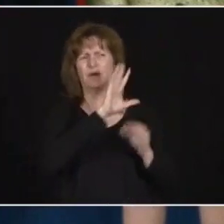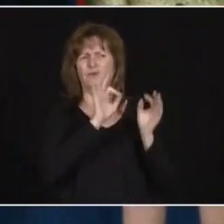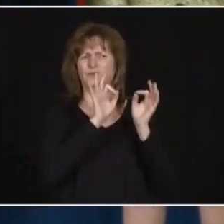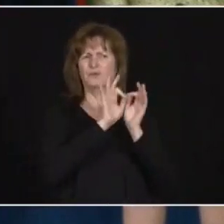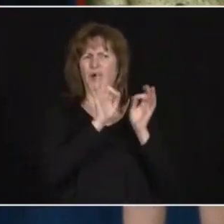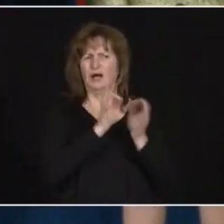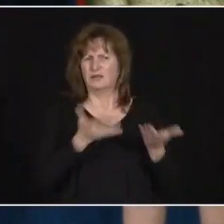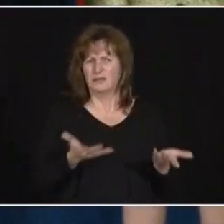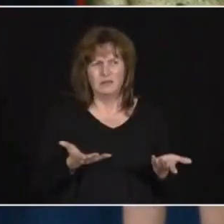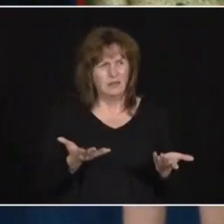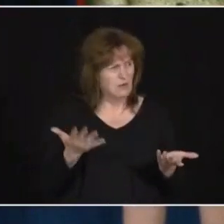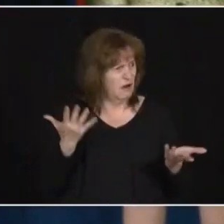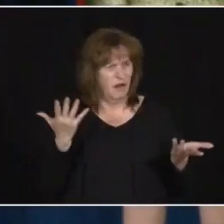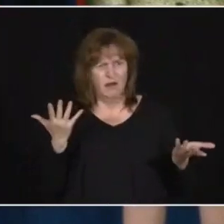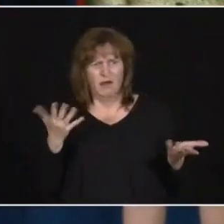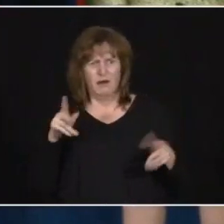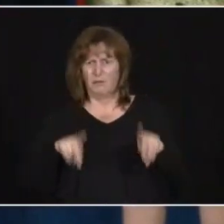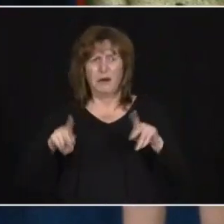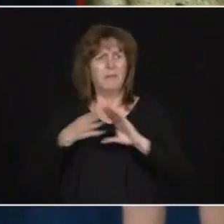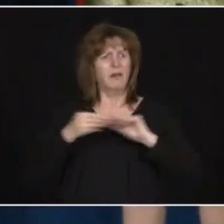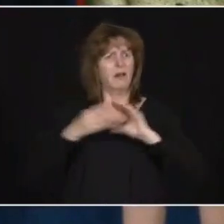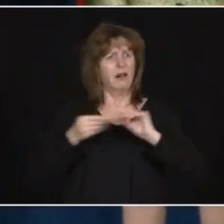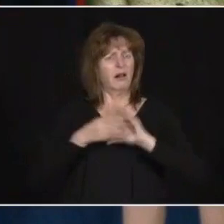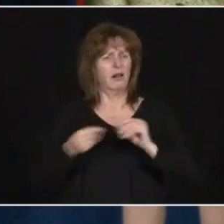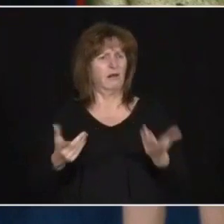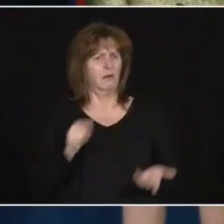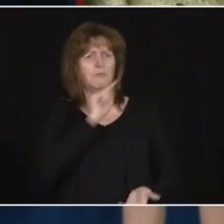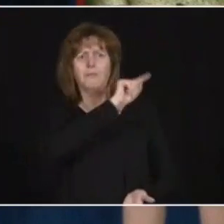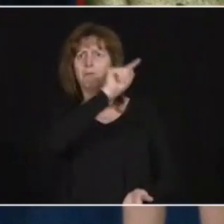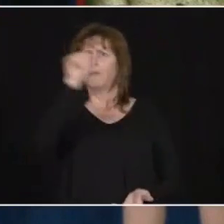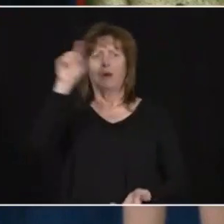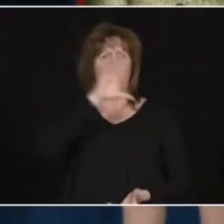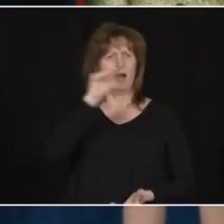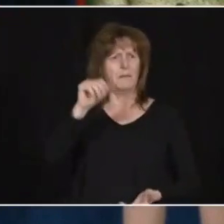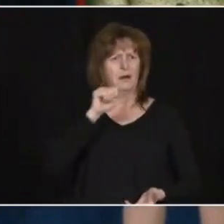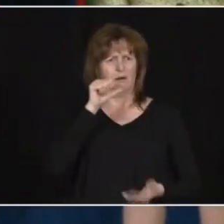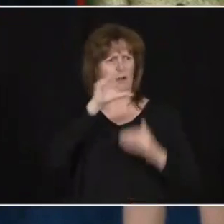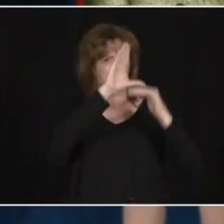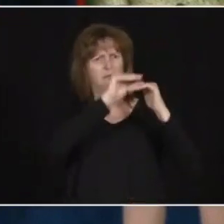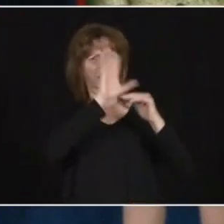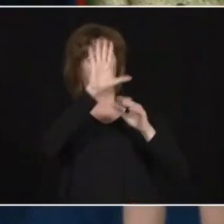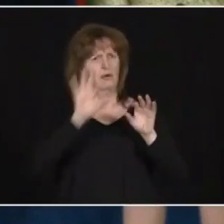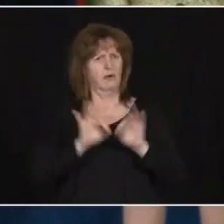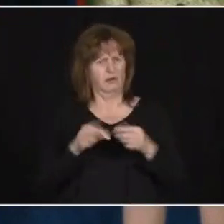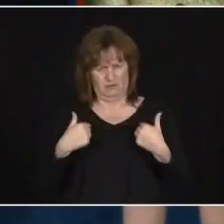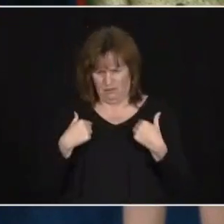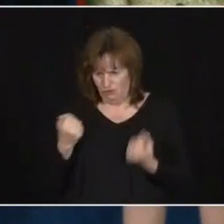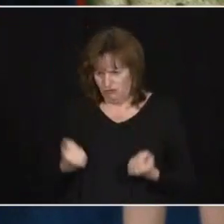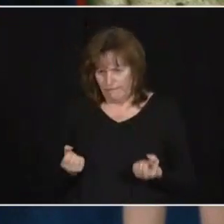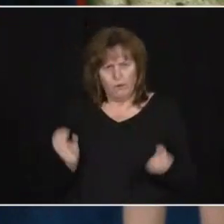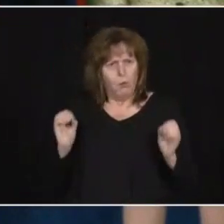offering any reductions, and in a few cases that are, they're only offering a